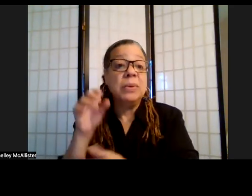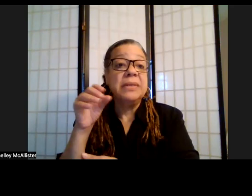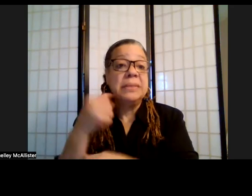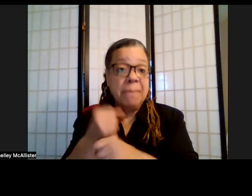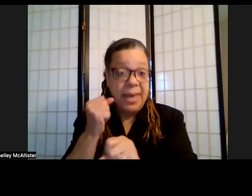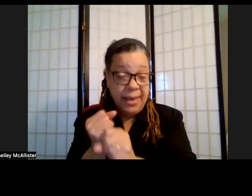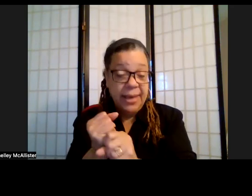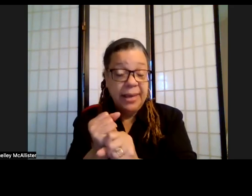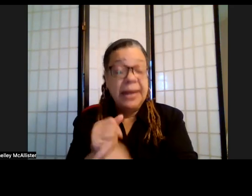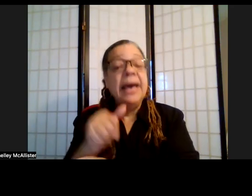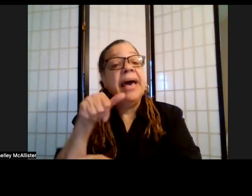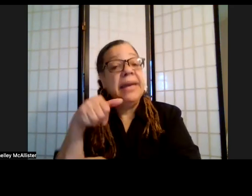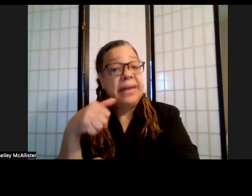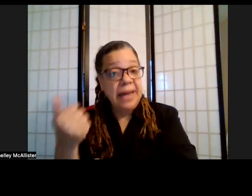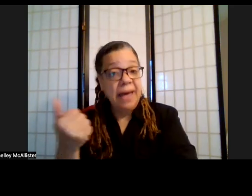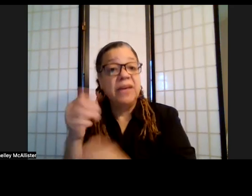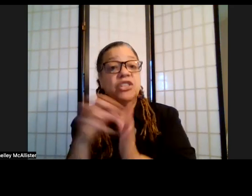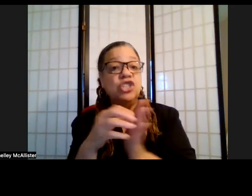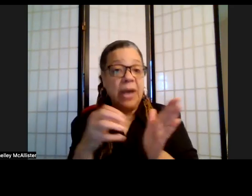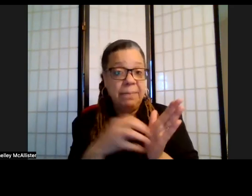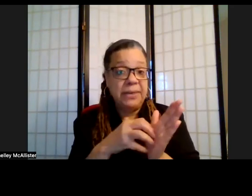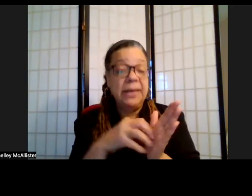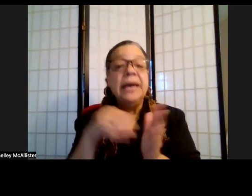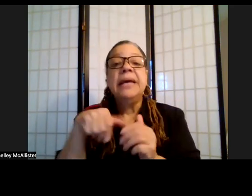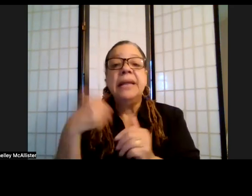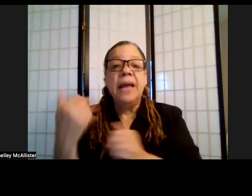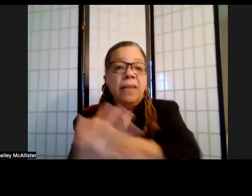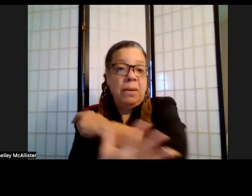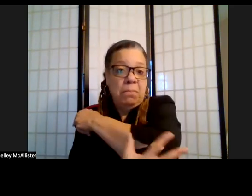I talk about how, again, in another poor neighborhood, sort of people at the front